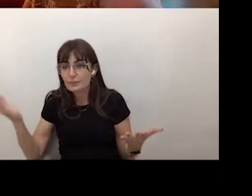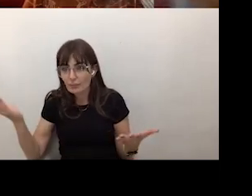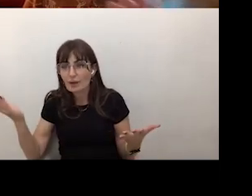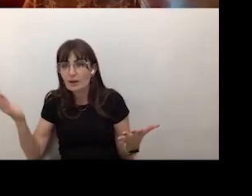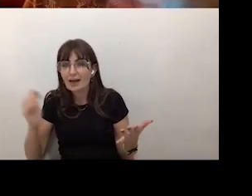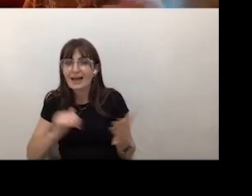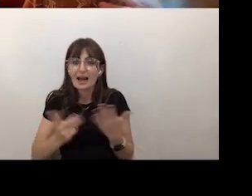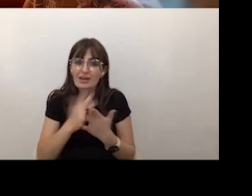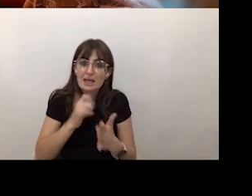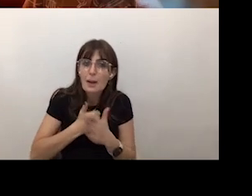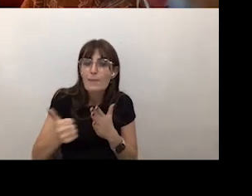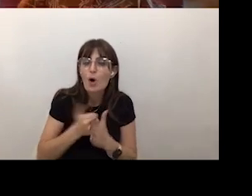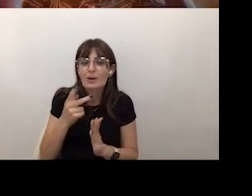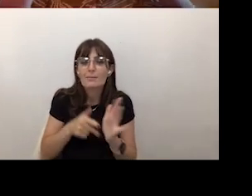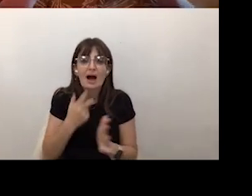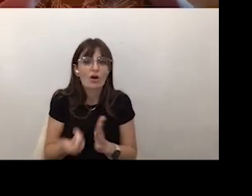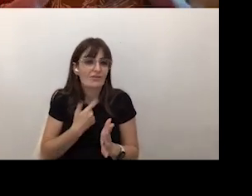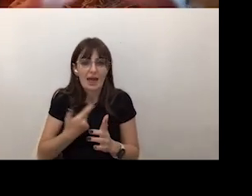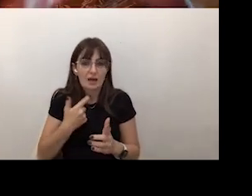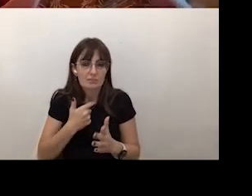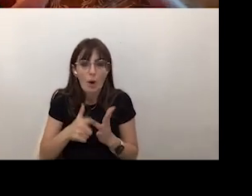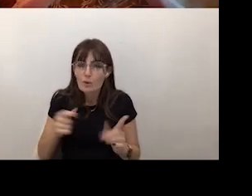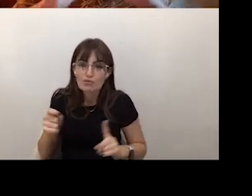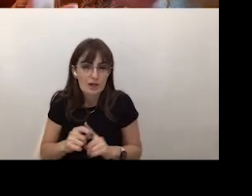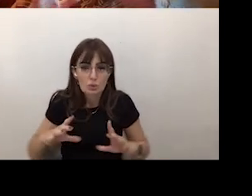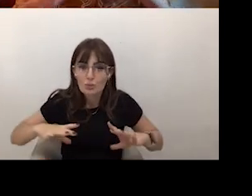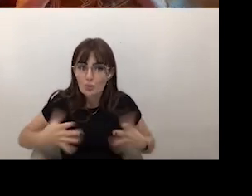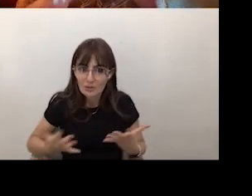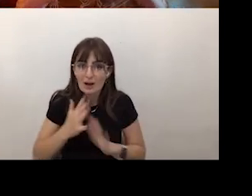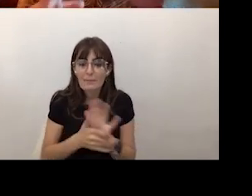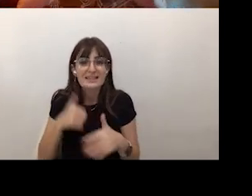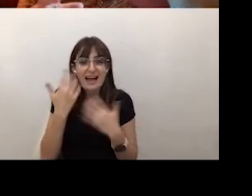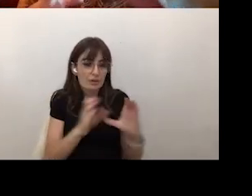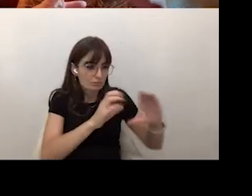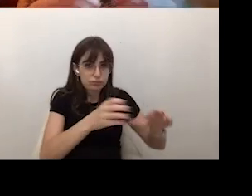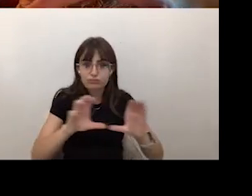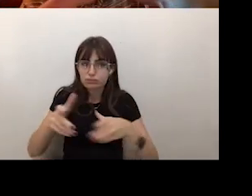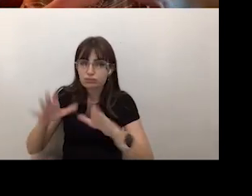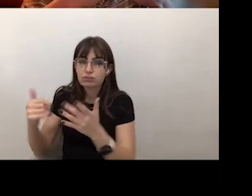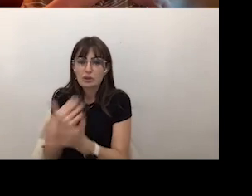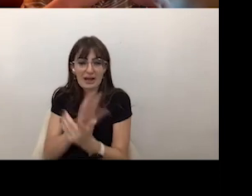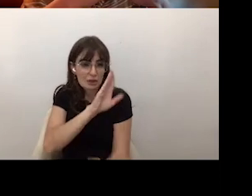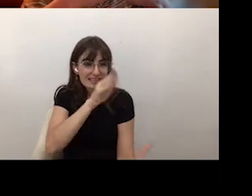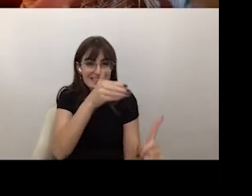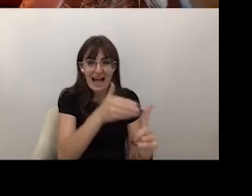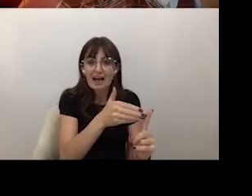permanent part of the operational DNA. Everything is segmented when it comes to their appeals. They